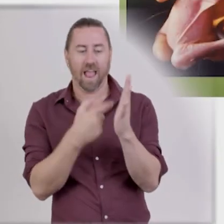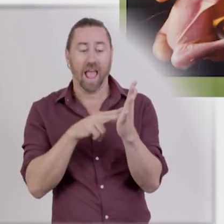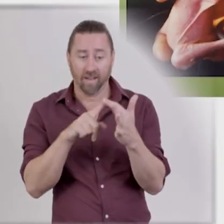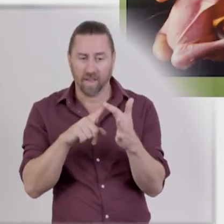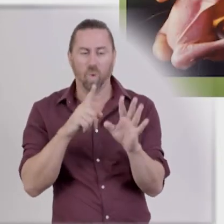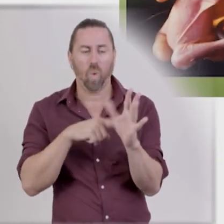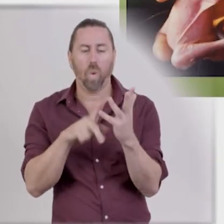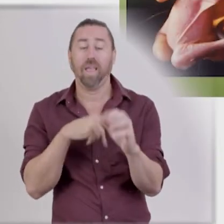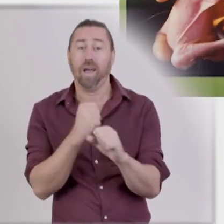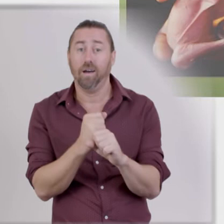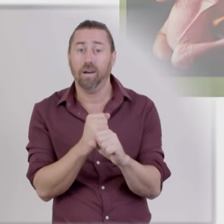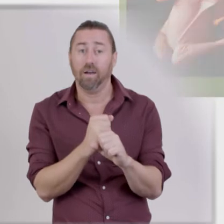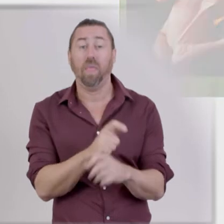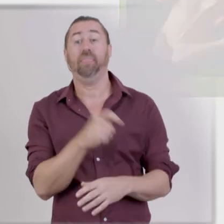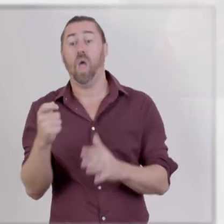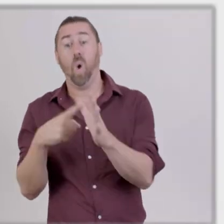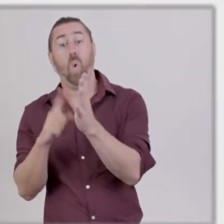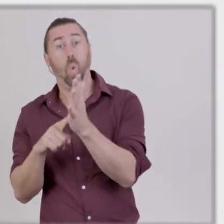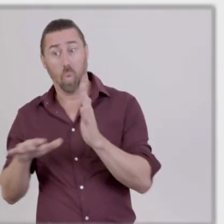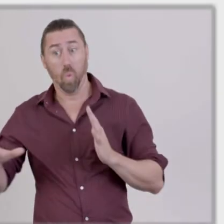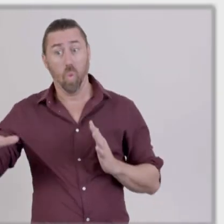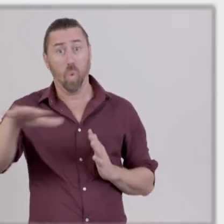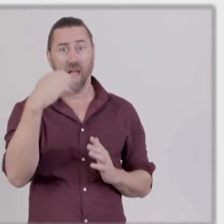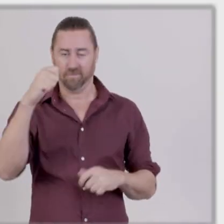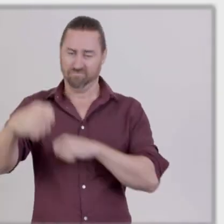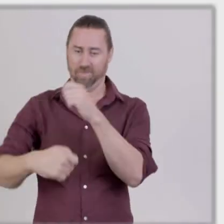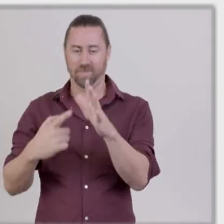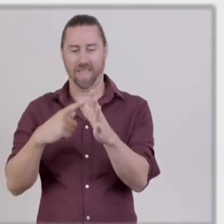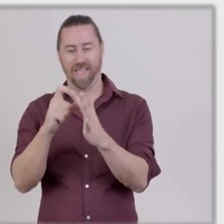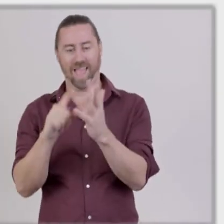Finally, all types of animals have an adult stage in their life cycle.